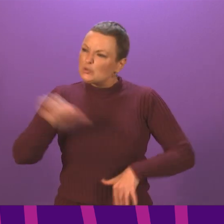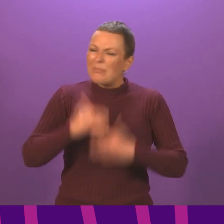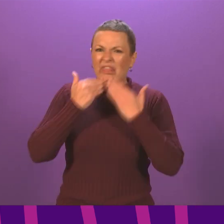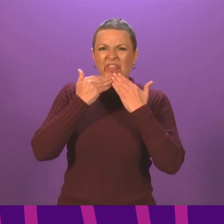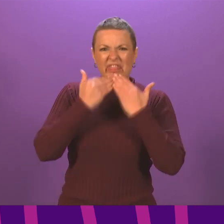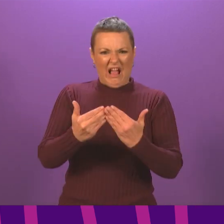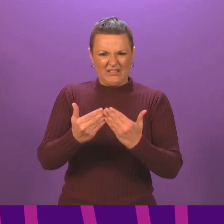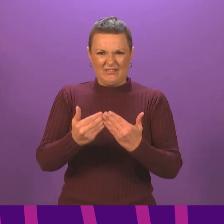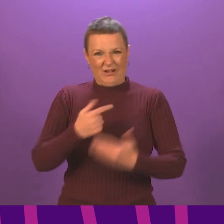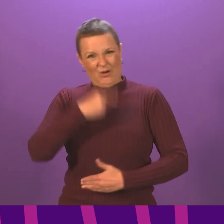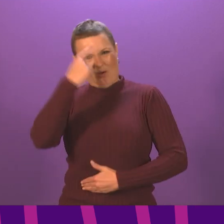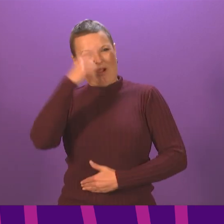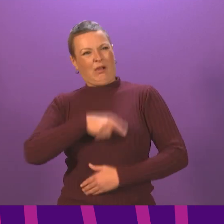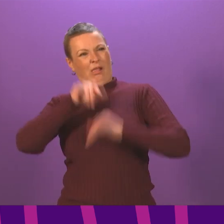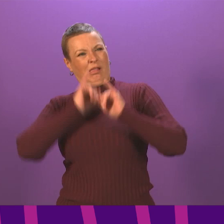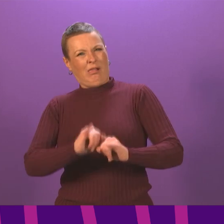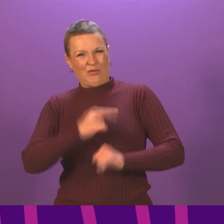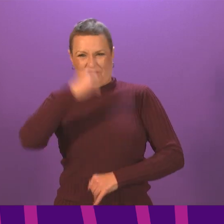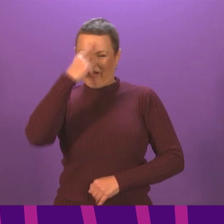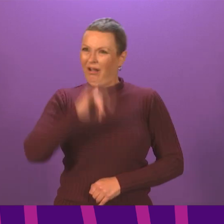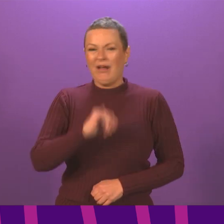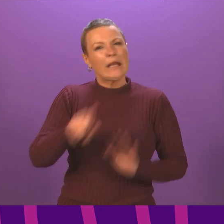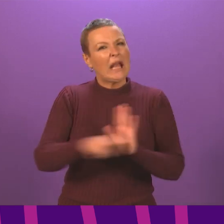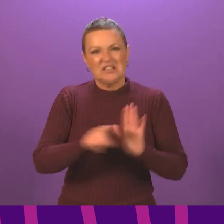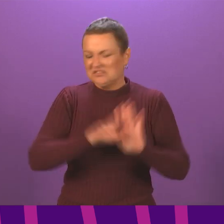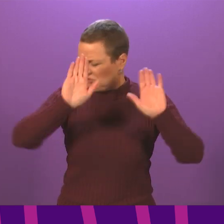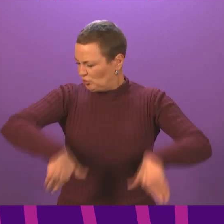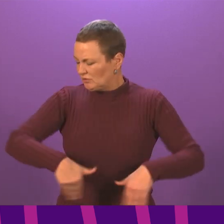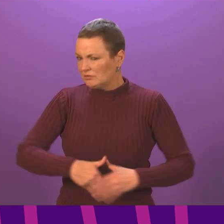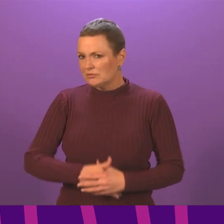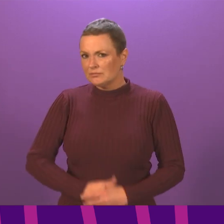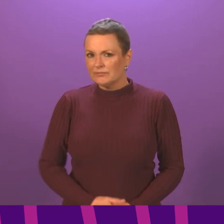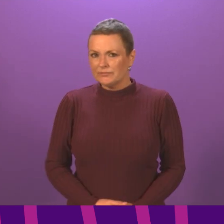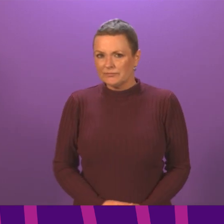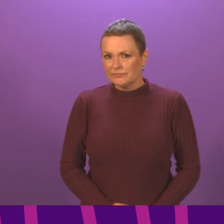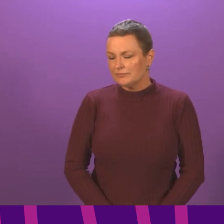be considerably thanked for that and we should not look at this situation as if the glass is half empty.